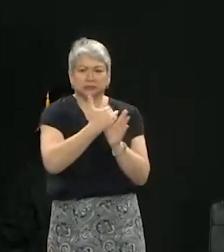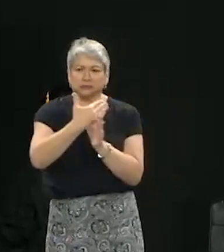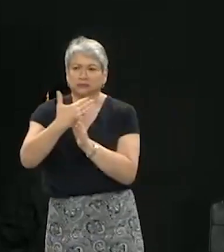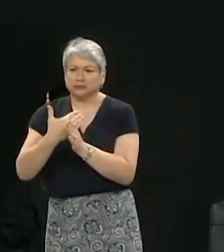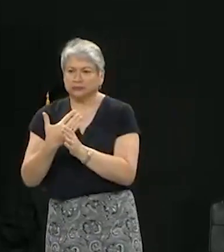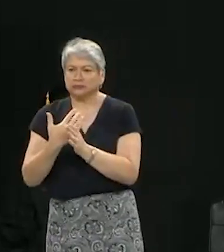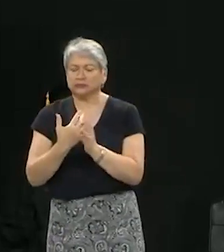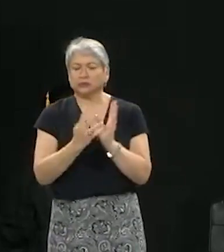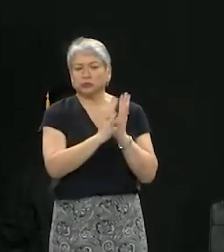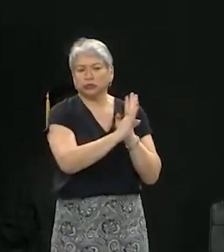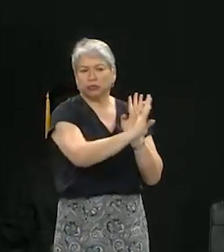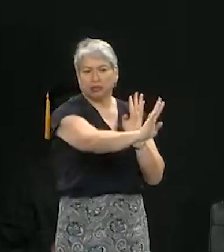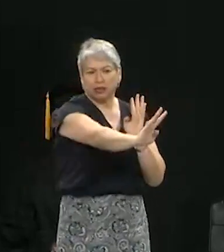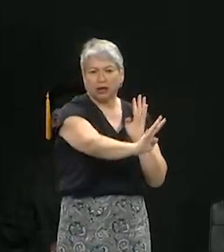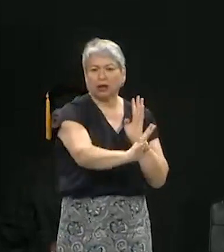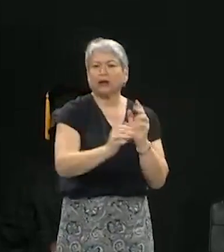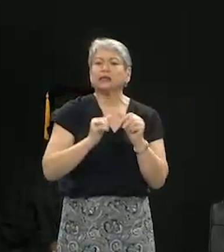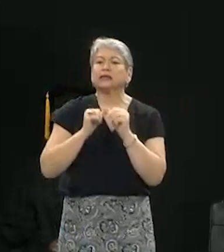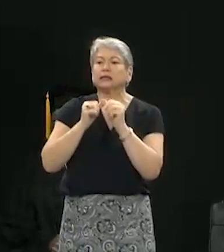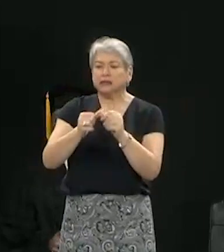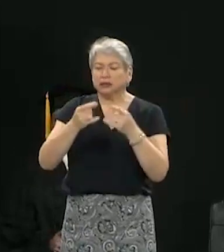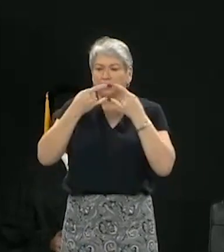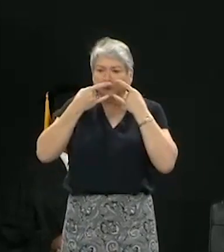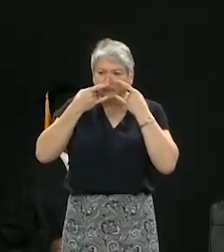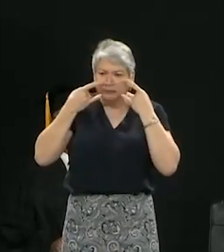And I'd like to ask you to continue to wear your face covering